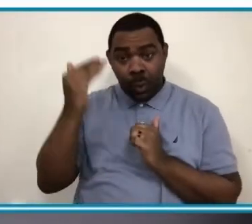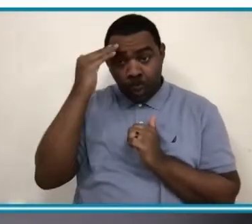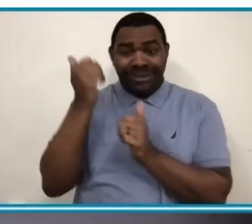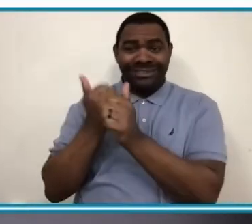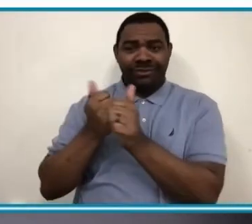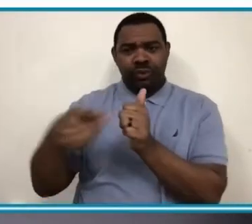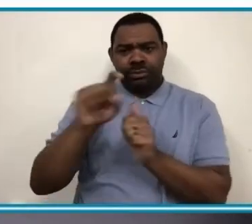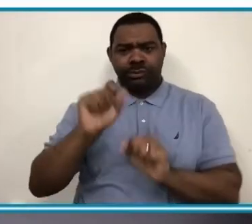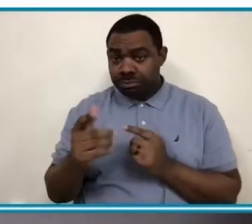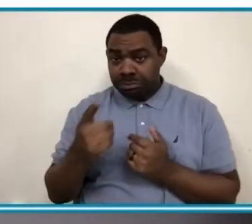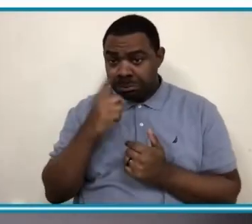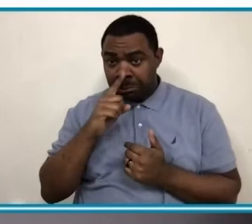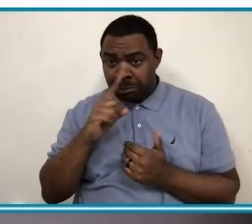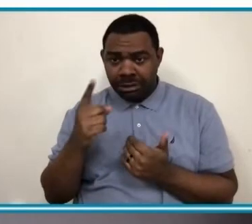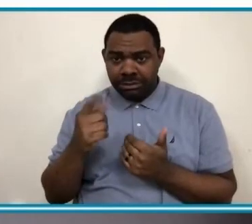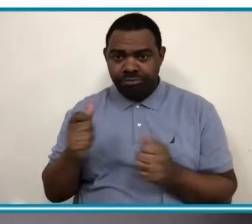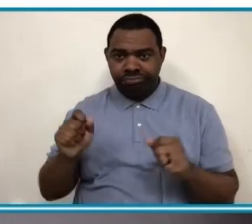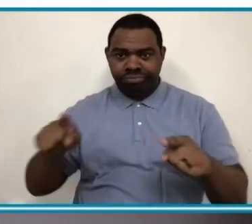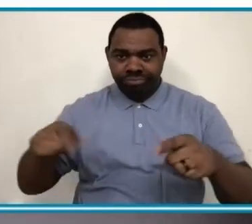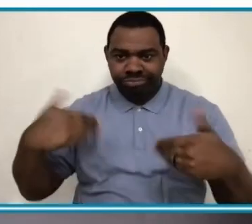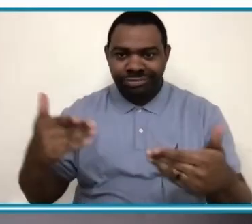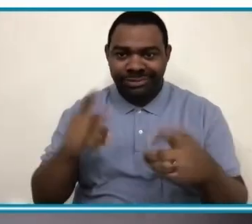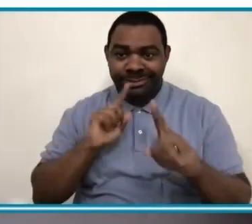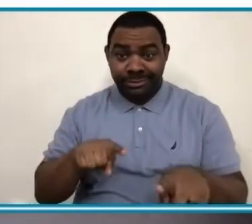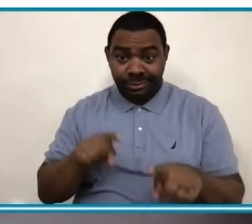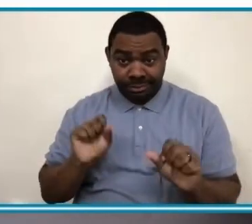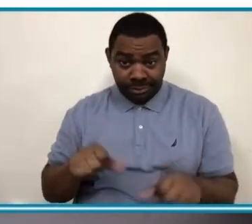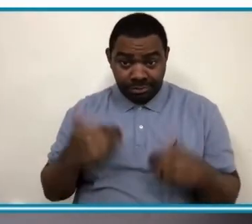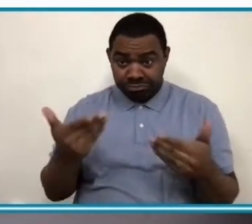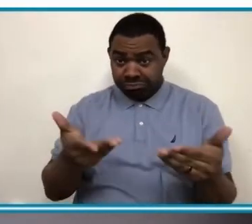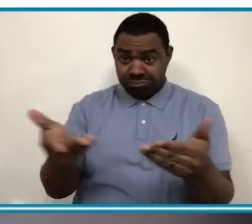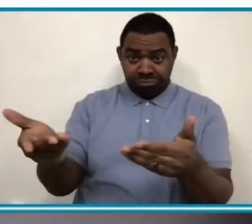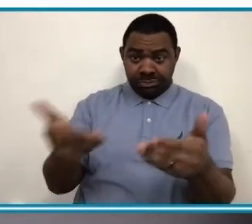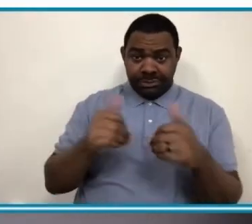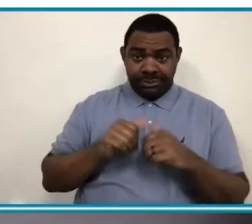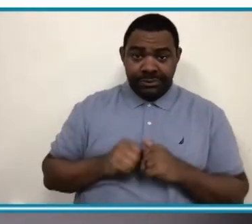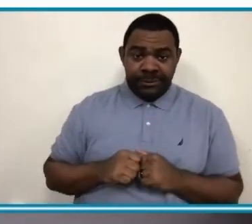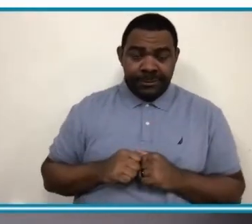Anyone jumping to address this one for us at the top?